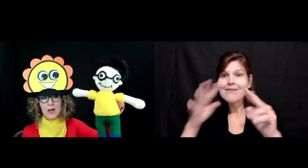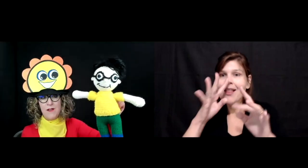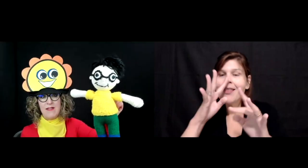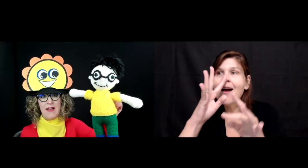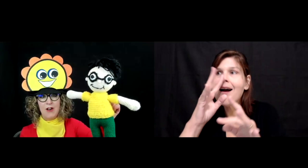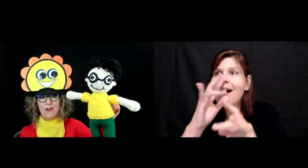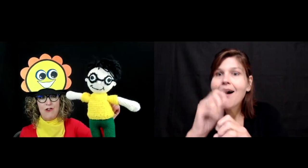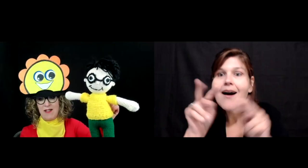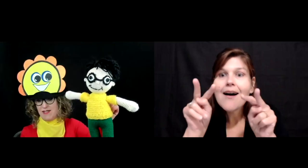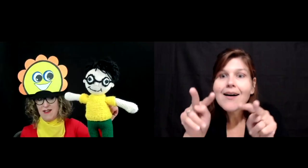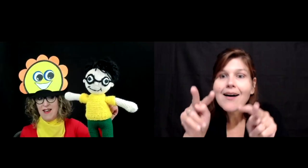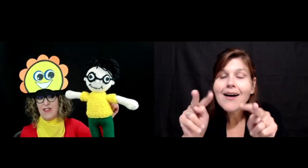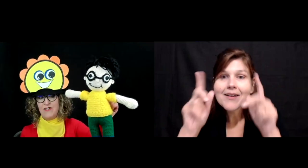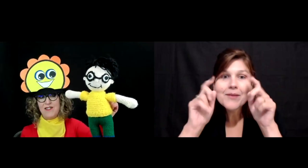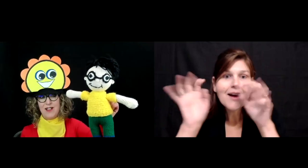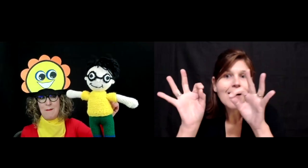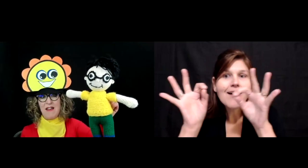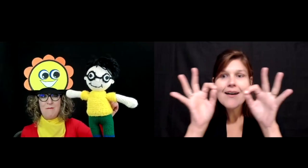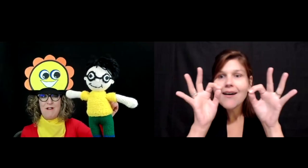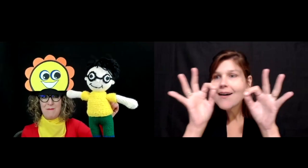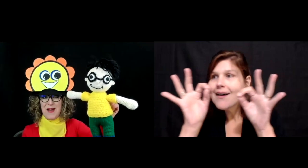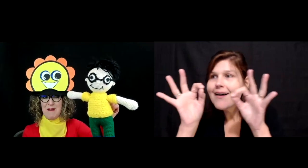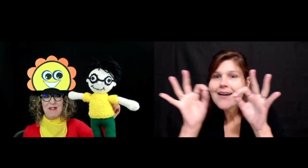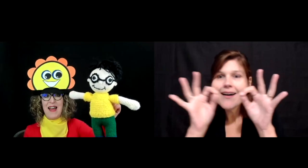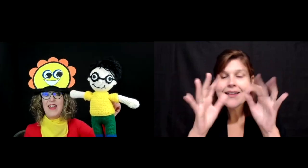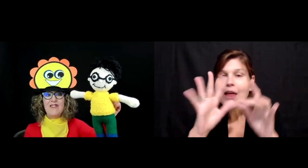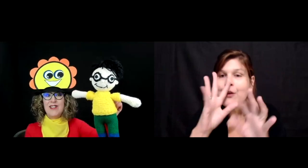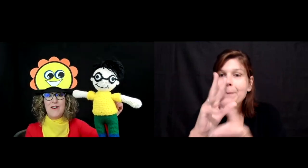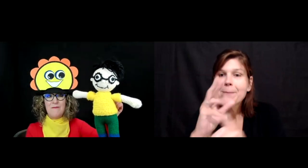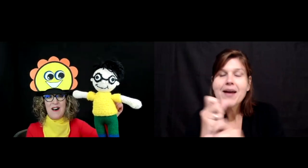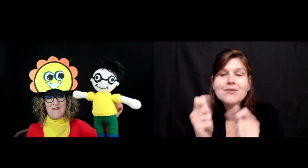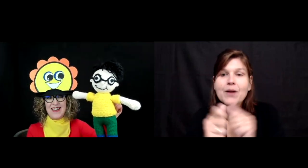It's because he's high contrast. They're just mesmerized by him. And they just love Marvin.